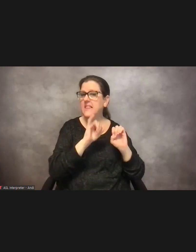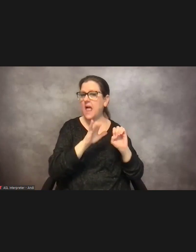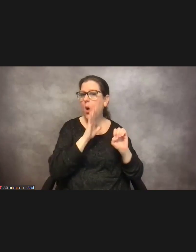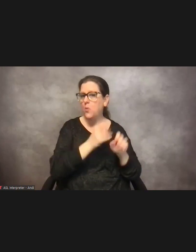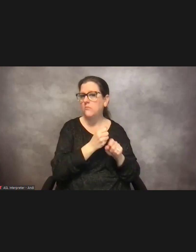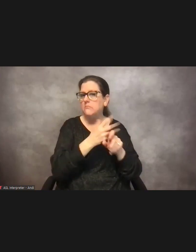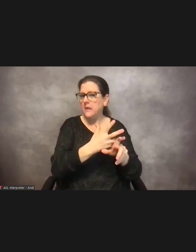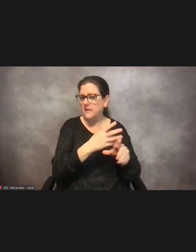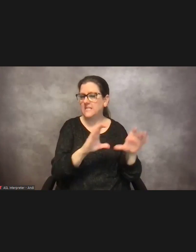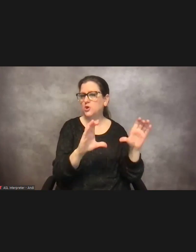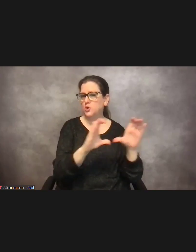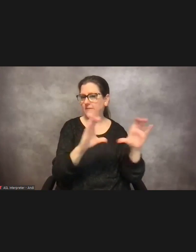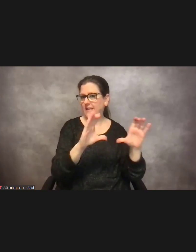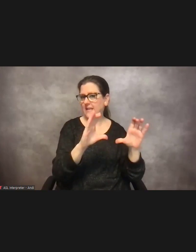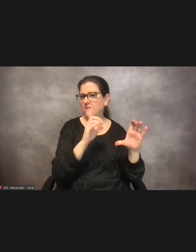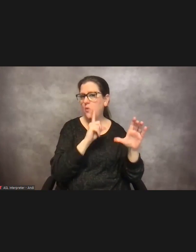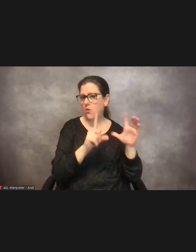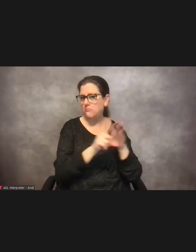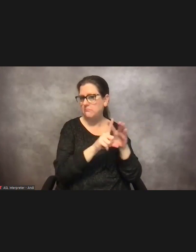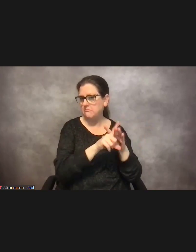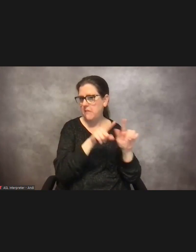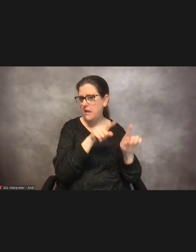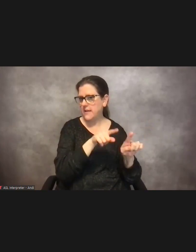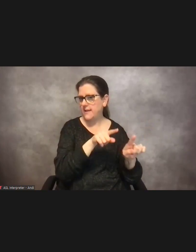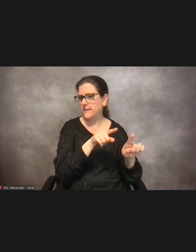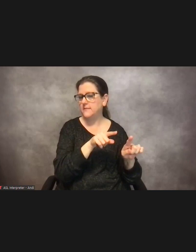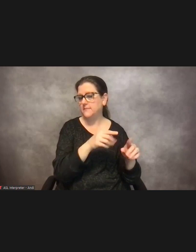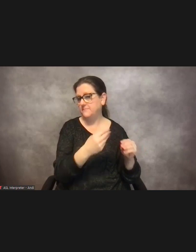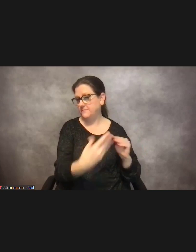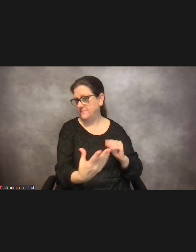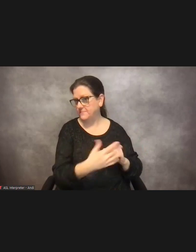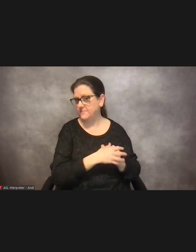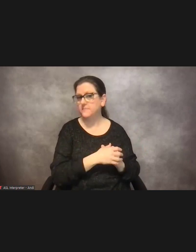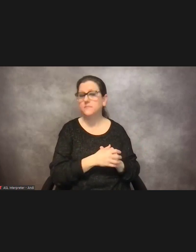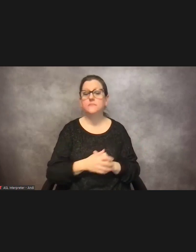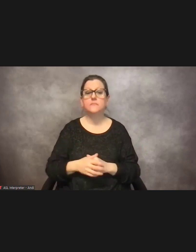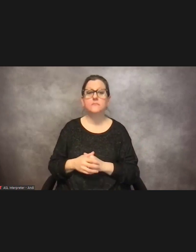today, and that will generate a certificate of attendance.